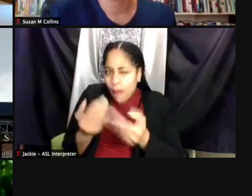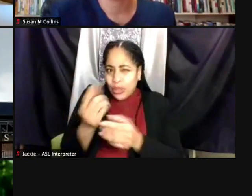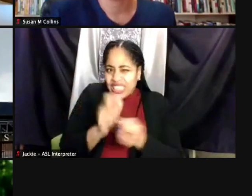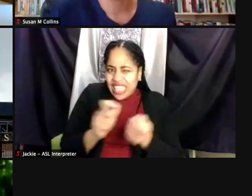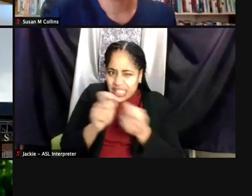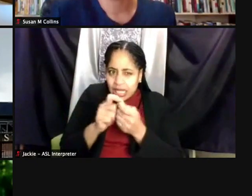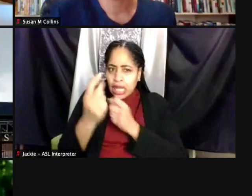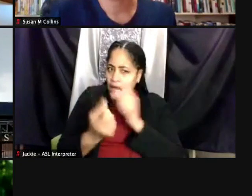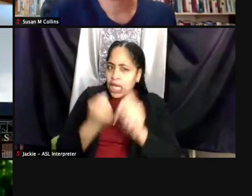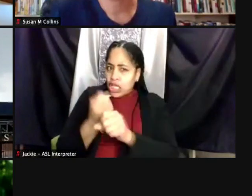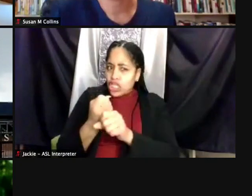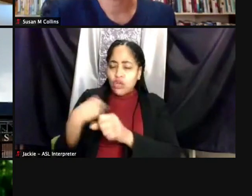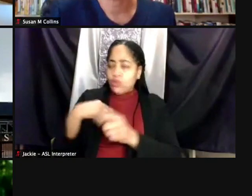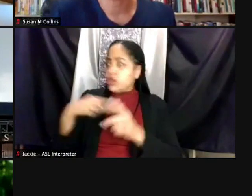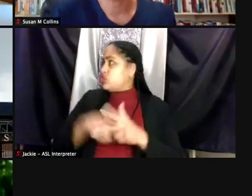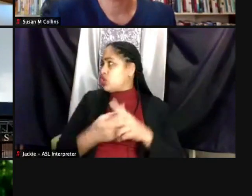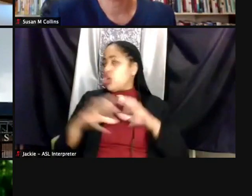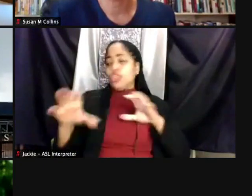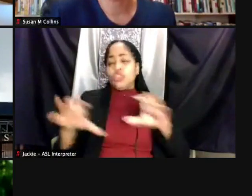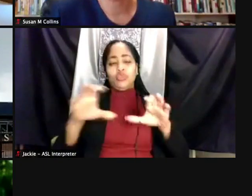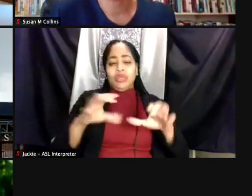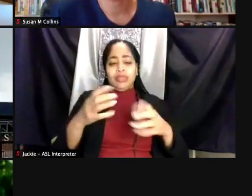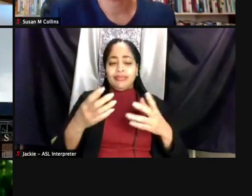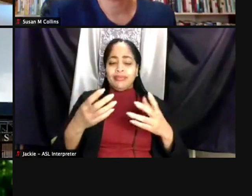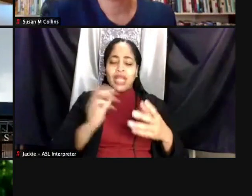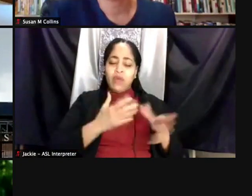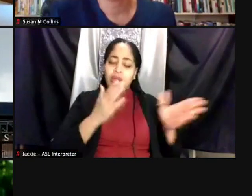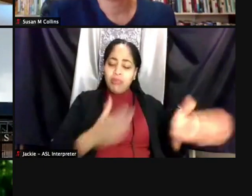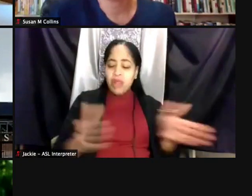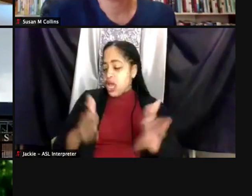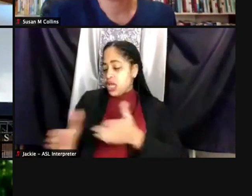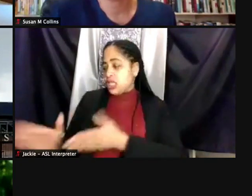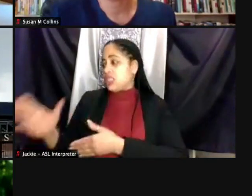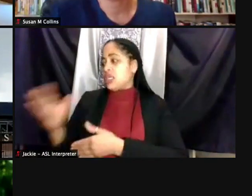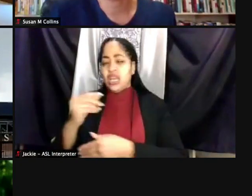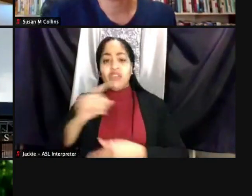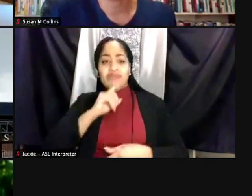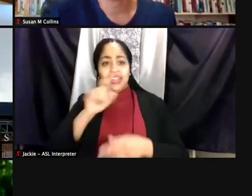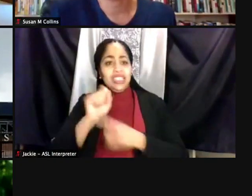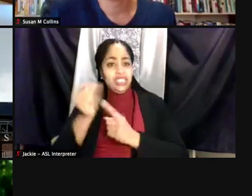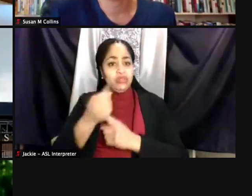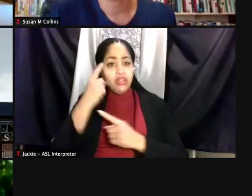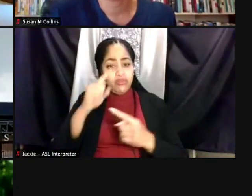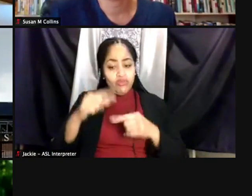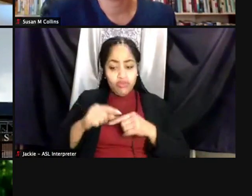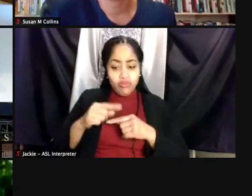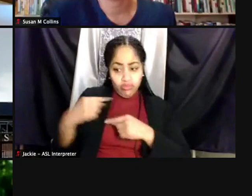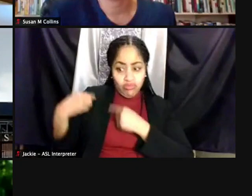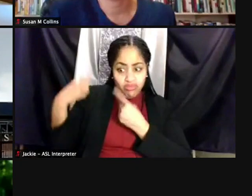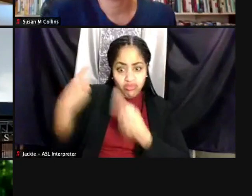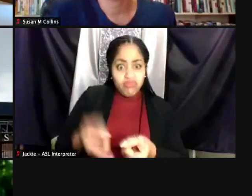that we started doing campus planning. And has been the case throughout the pandemic, public health officials, clinicians,